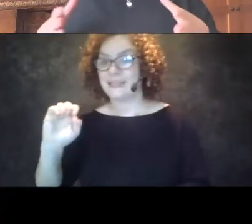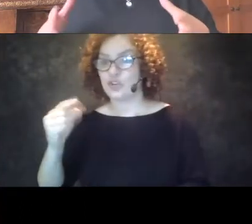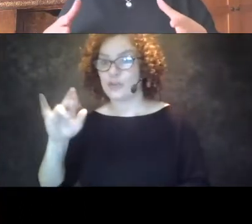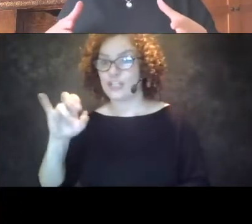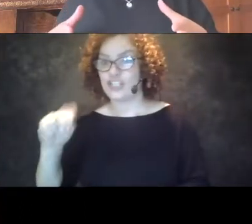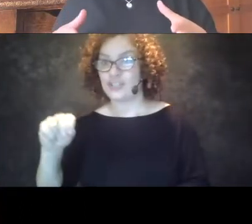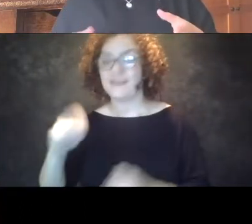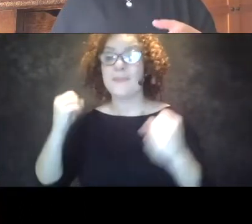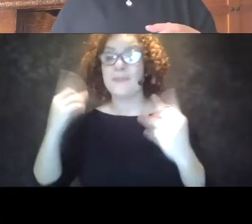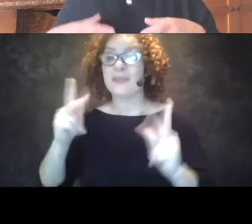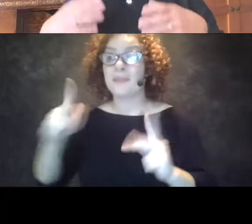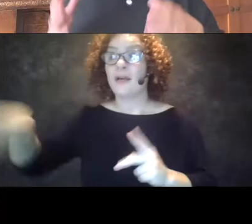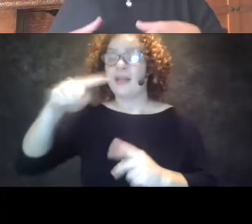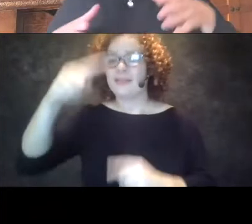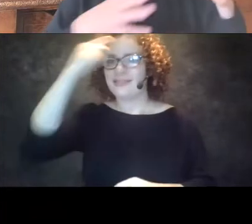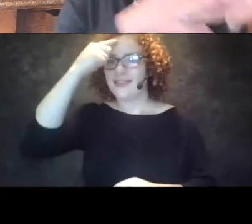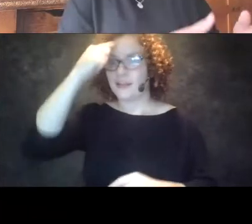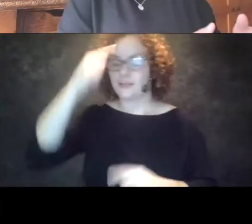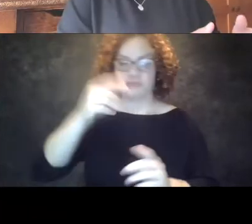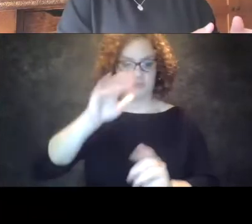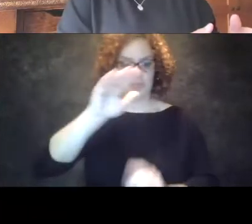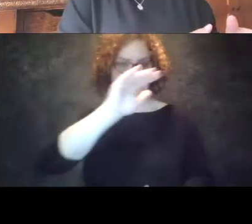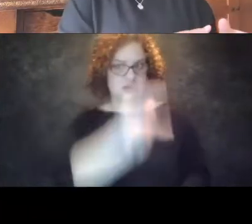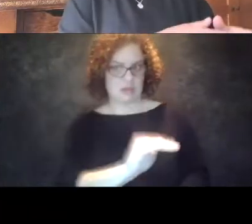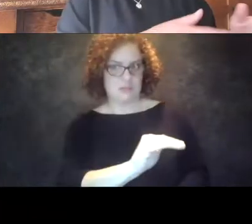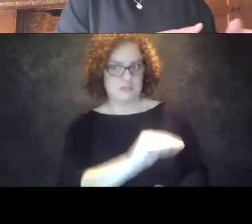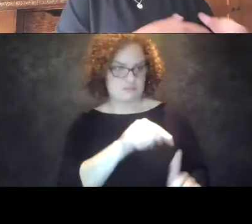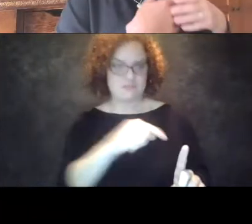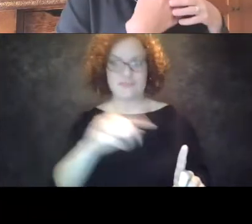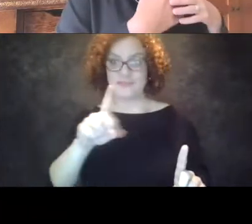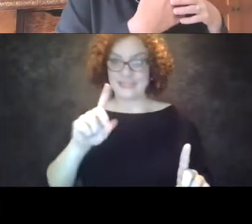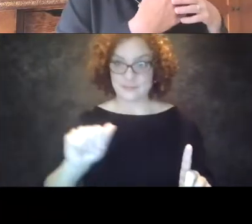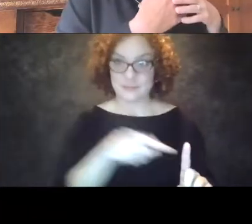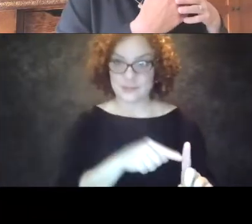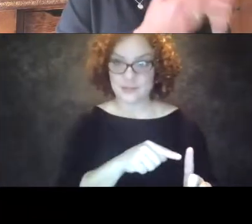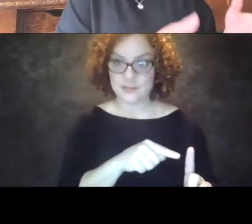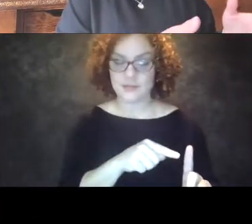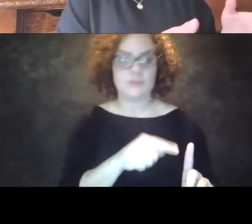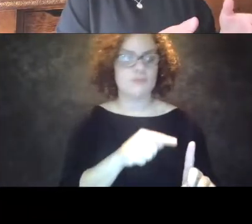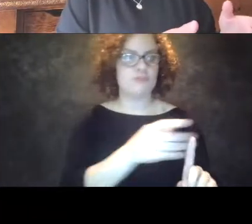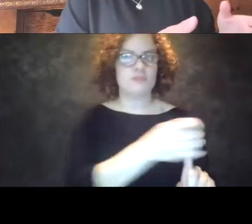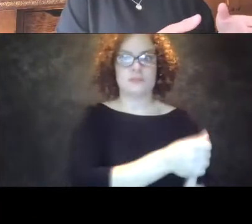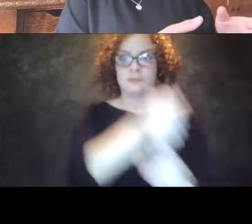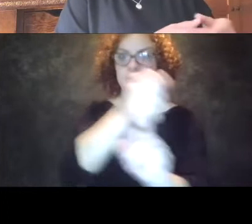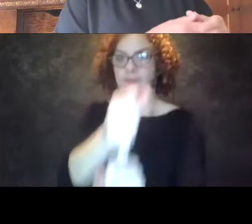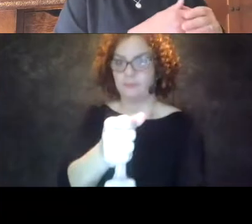a disability is just put into a setting where there's children without disabilities. And